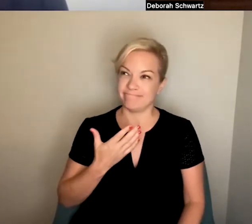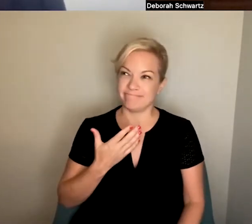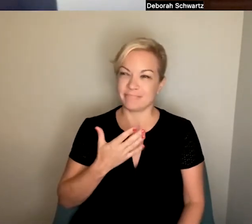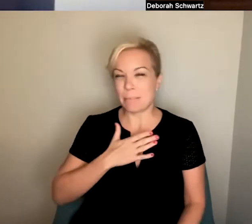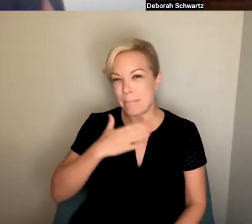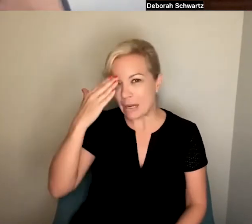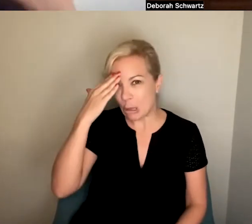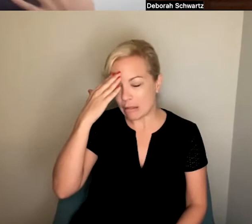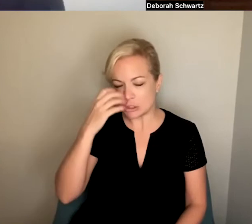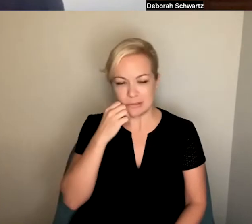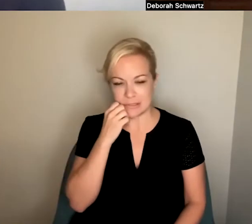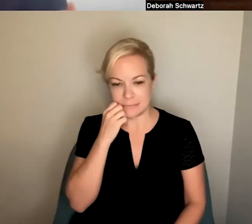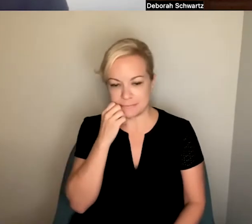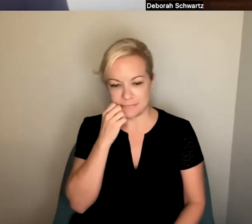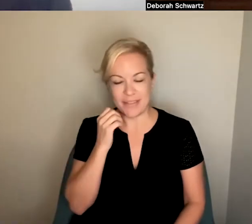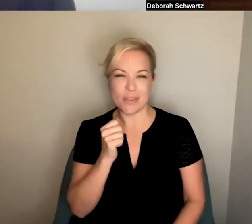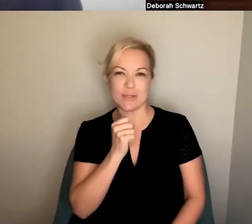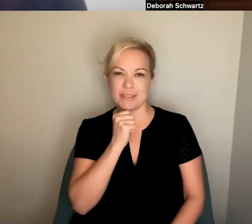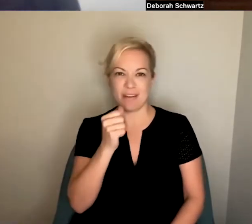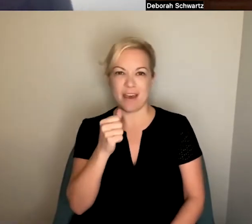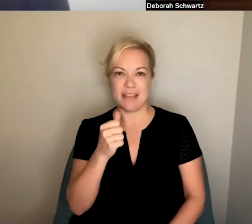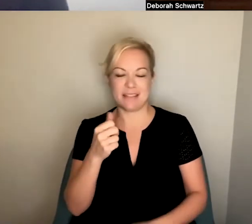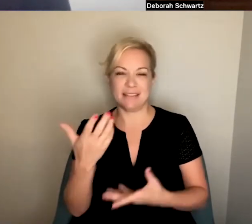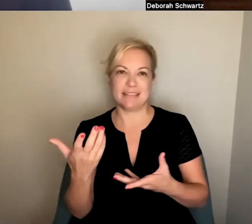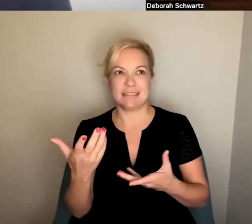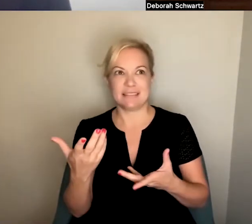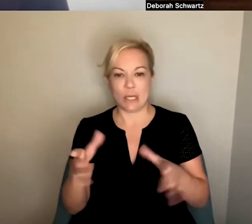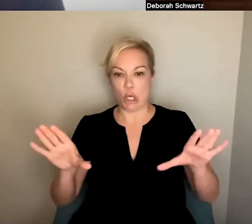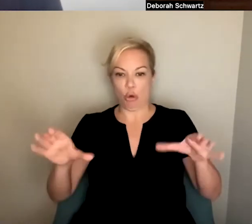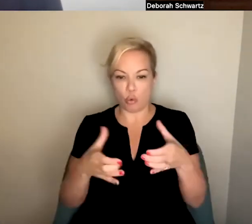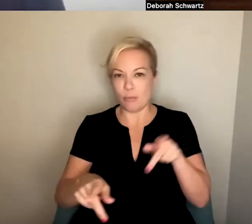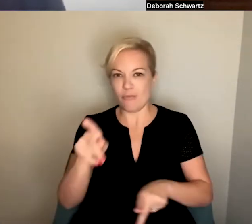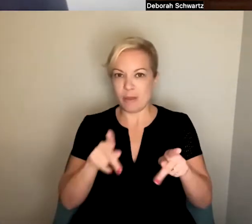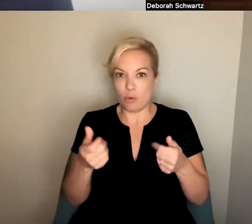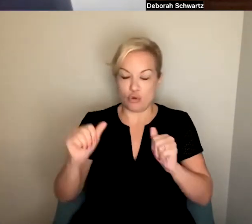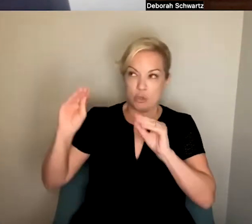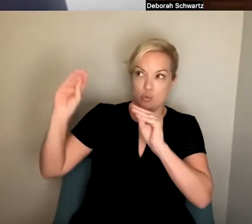like body trying to educate museum leadership about this, I think there have been conversations